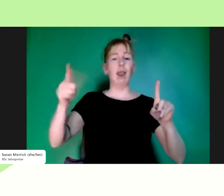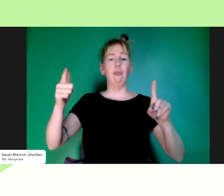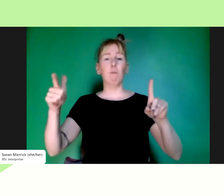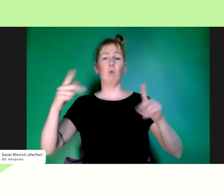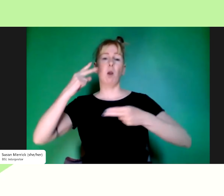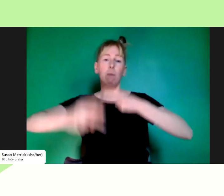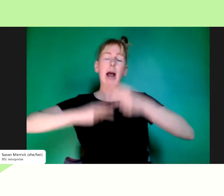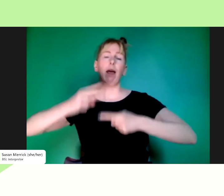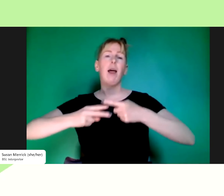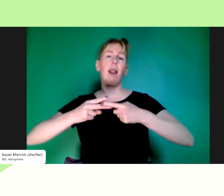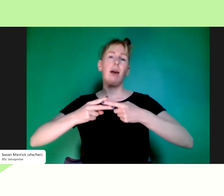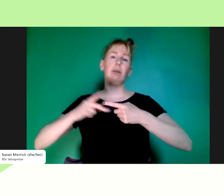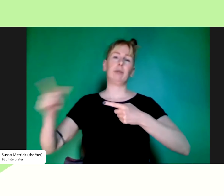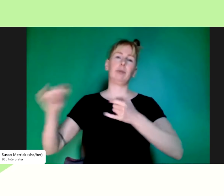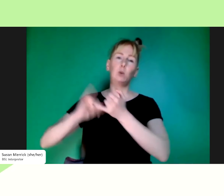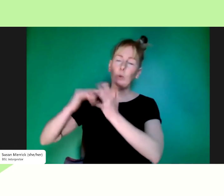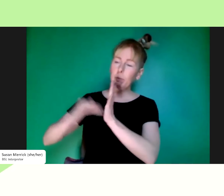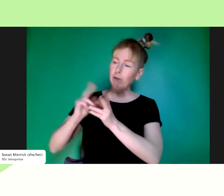team at UP Projects. Thank you so much.